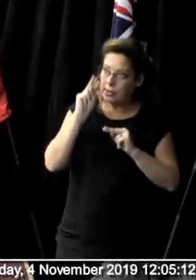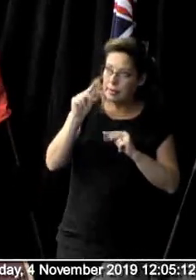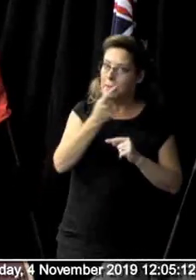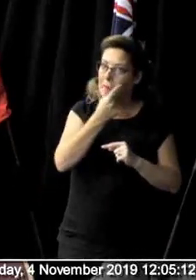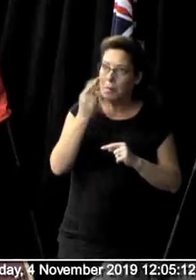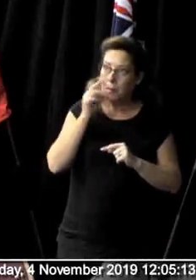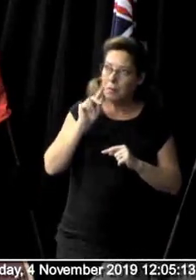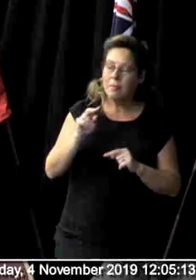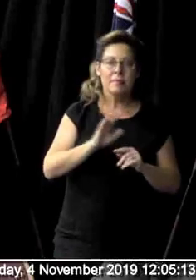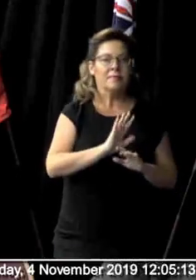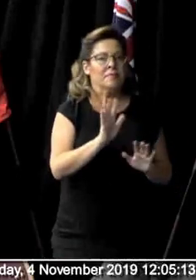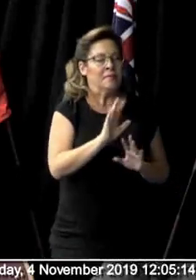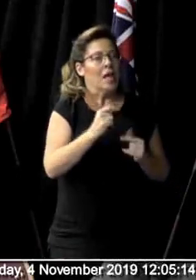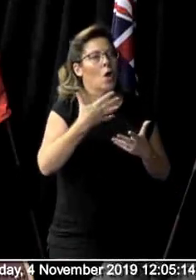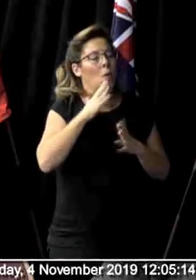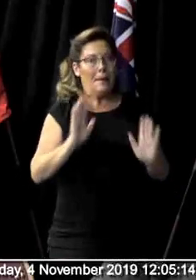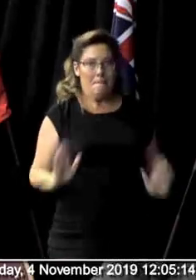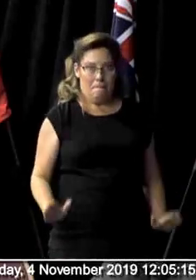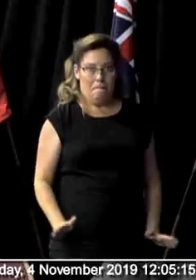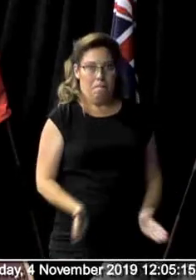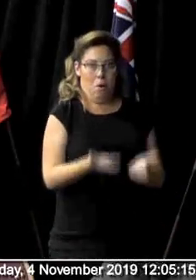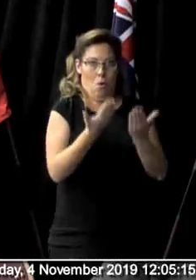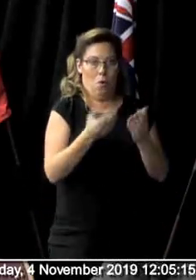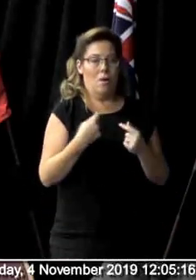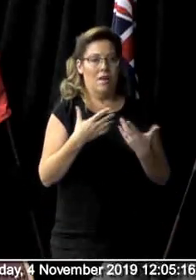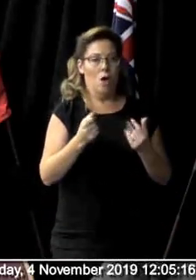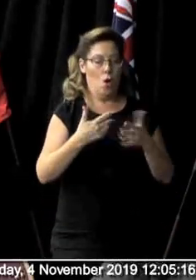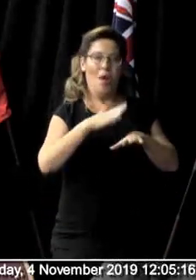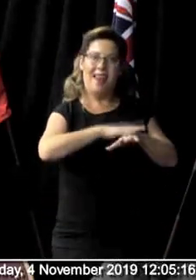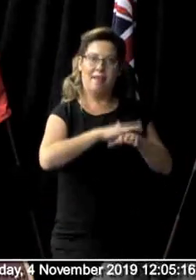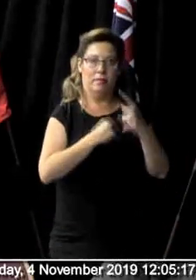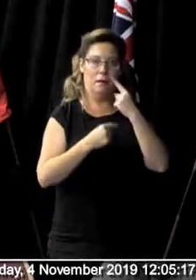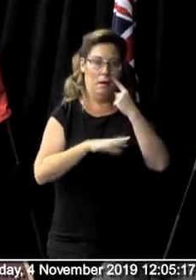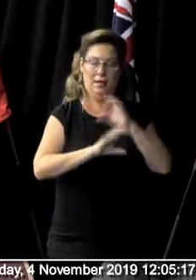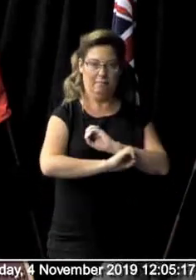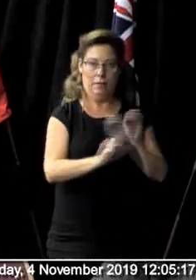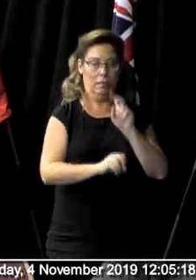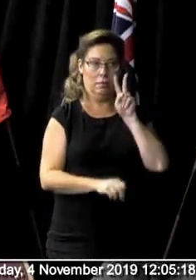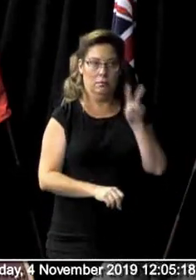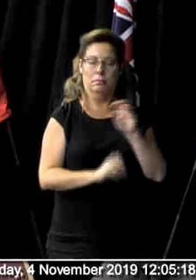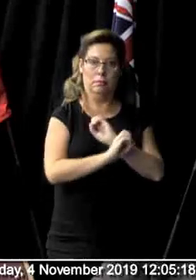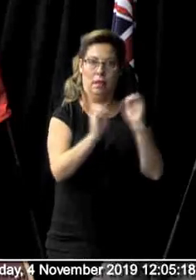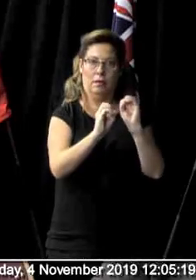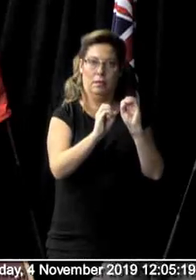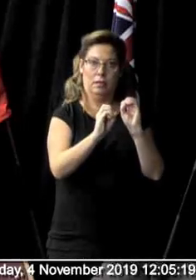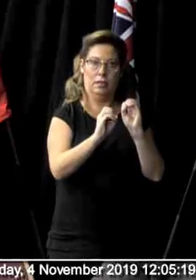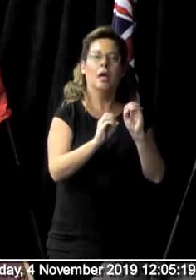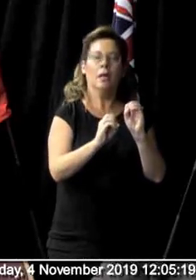They patched her right eye to then enable the optic nerve to connect with the left eye. It’s quite common in babies.